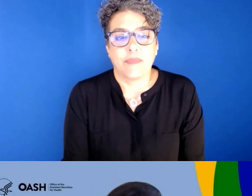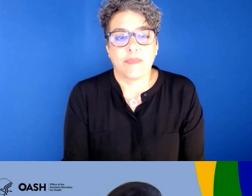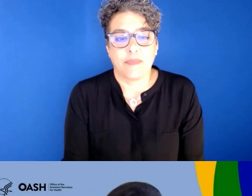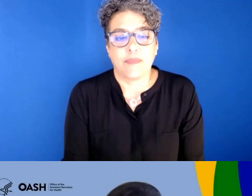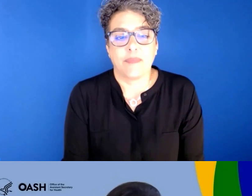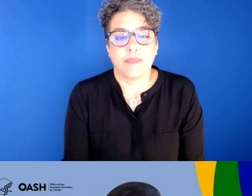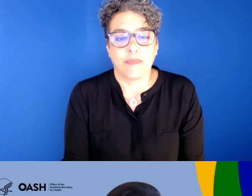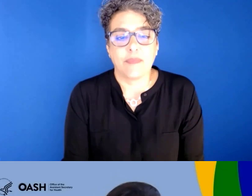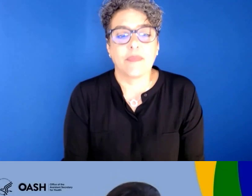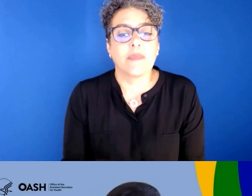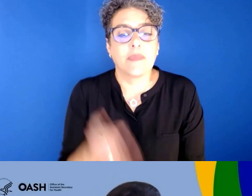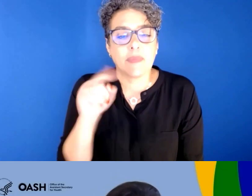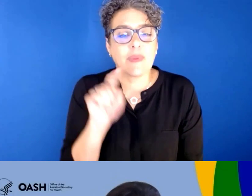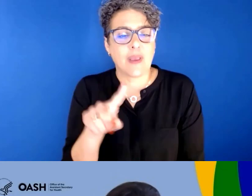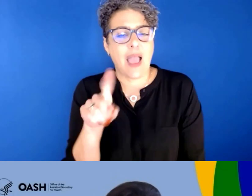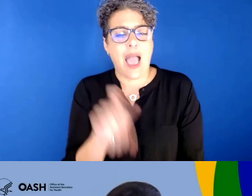in the number of cases and queries.